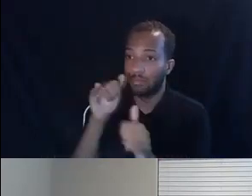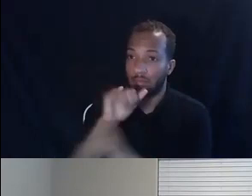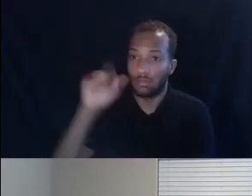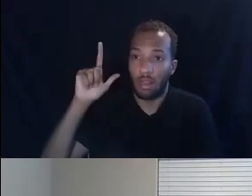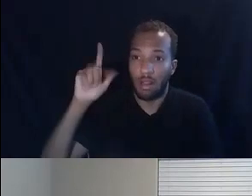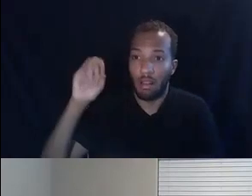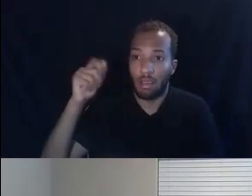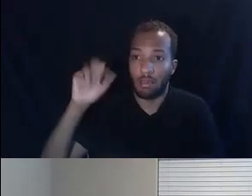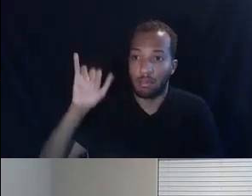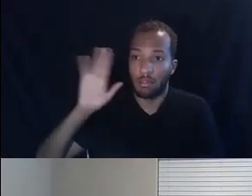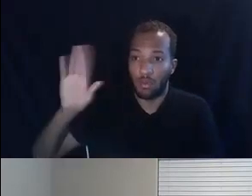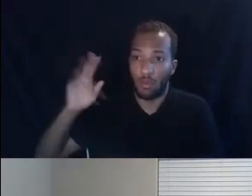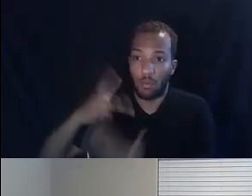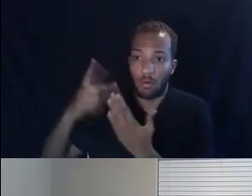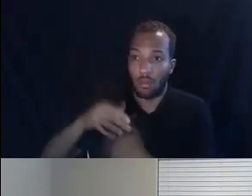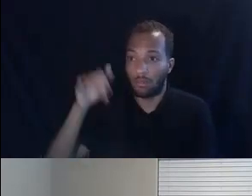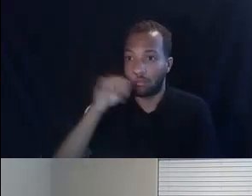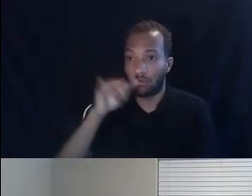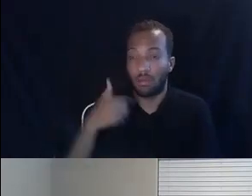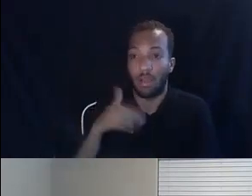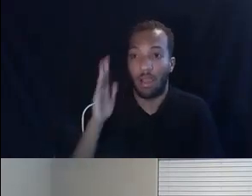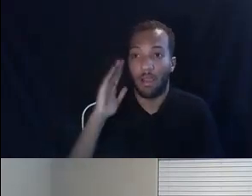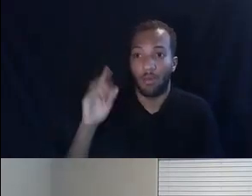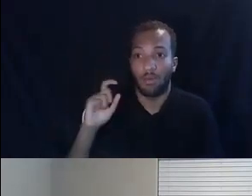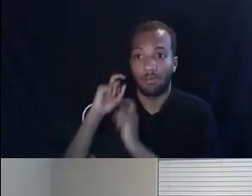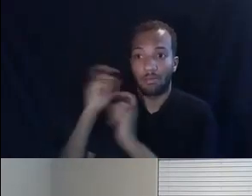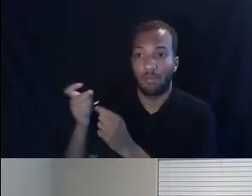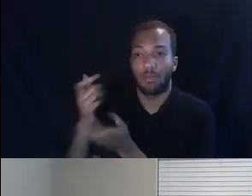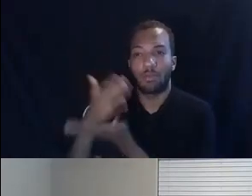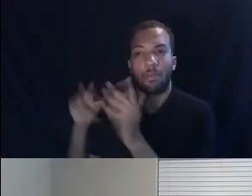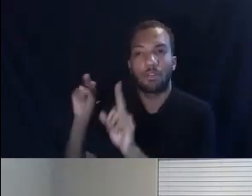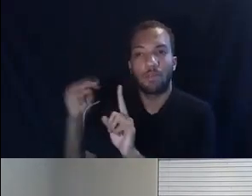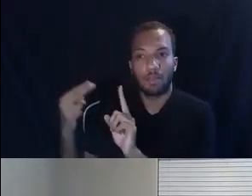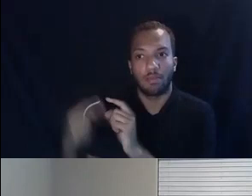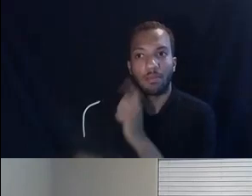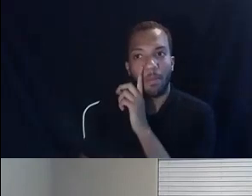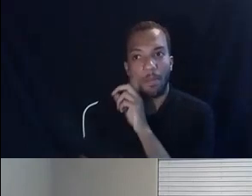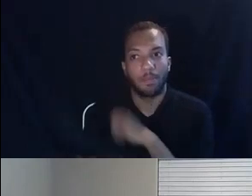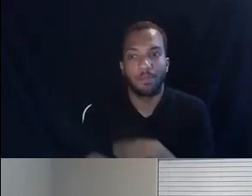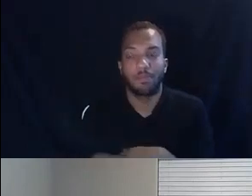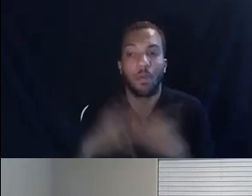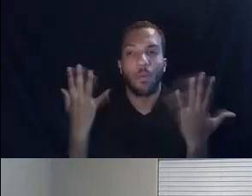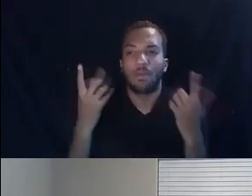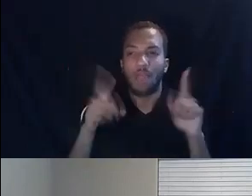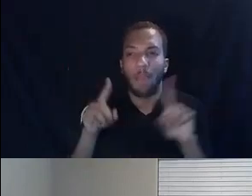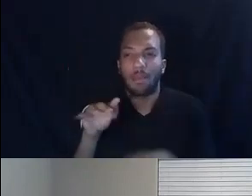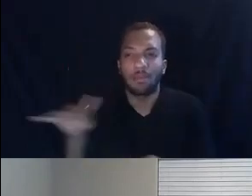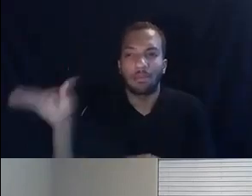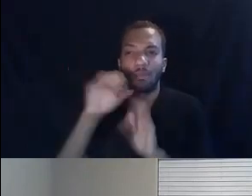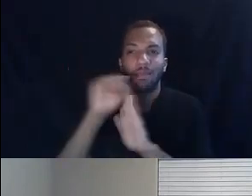I will give you a sliver of a perspective for what's happening at the state level.